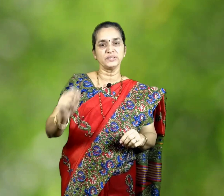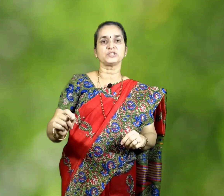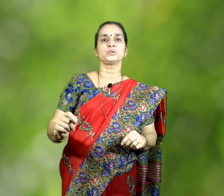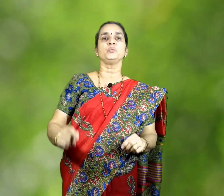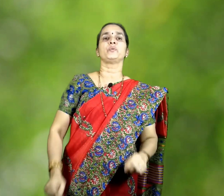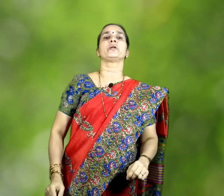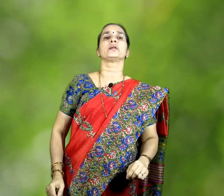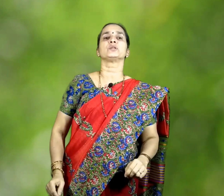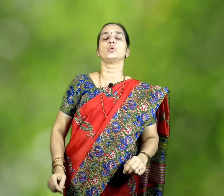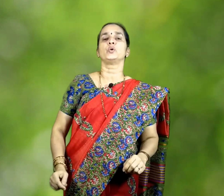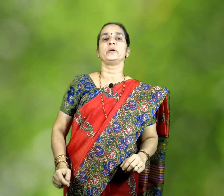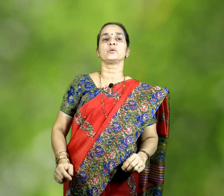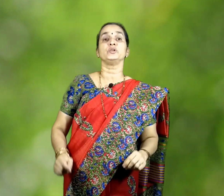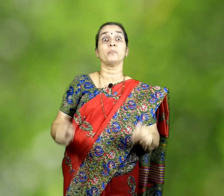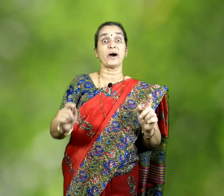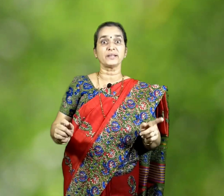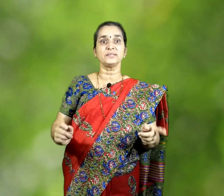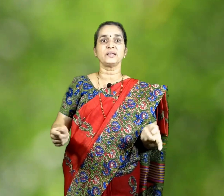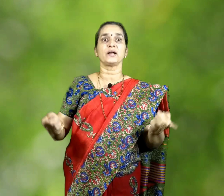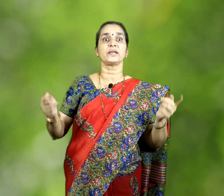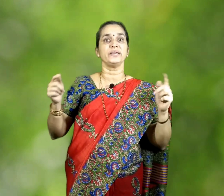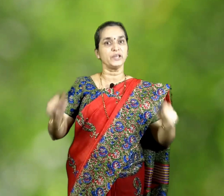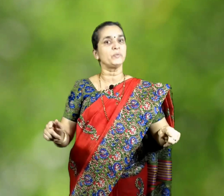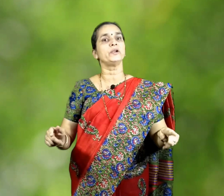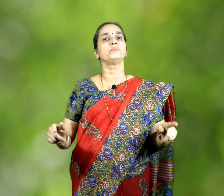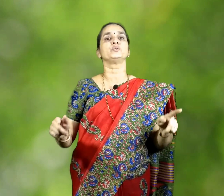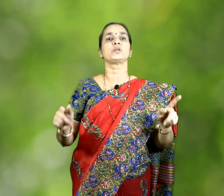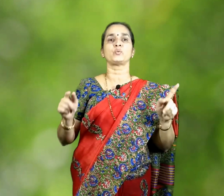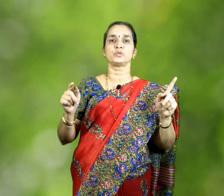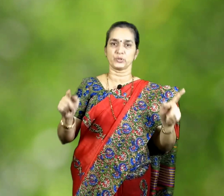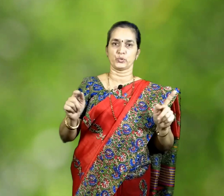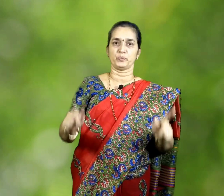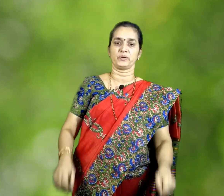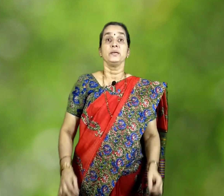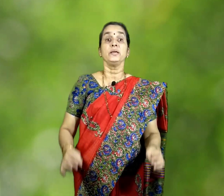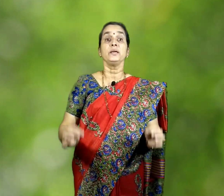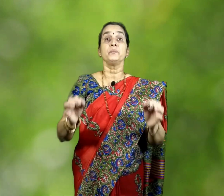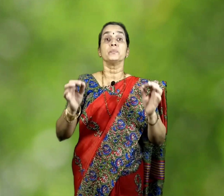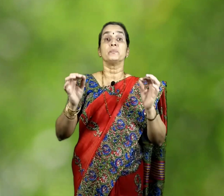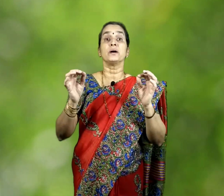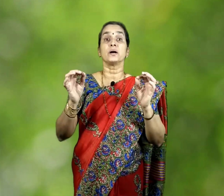I will give you more and accurate information and also the preventive measures